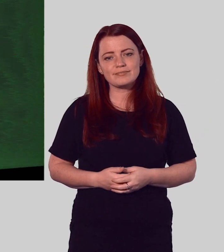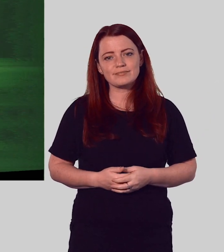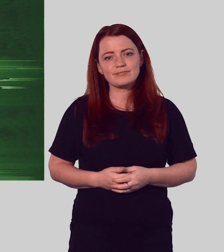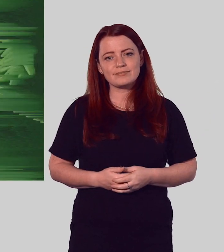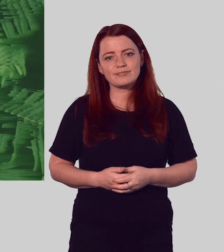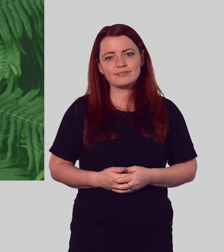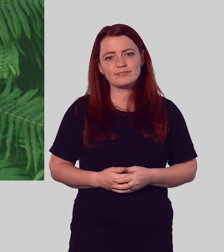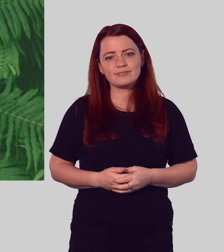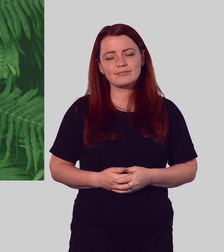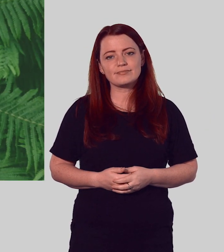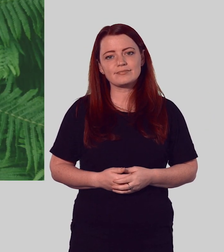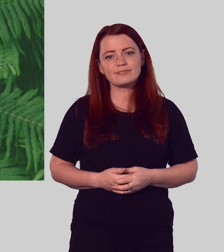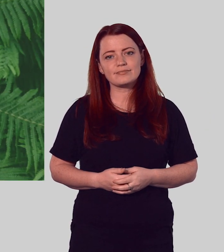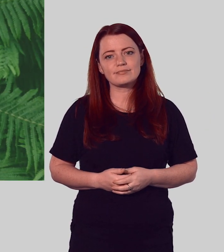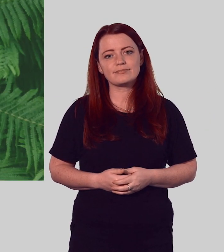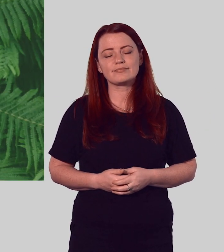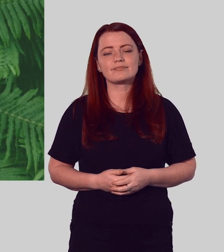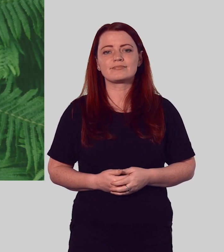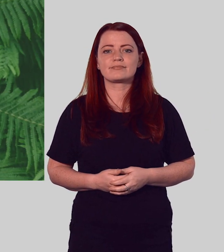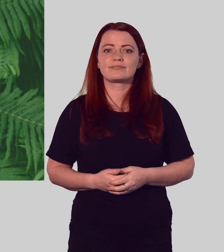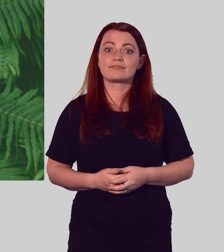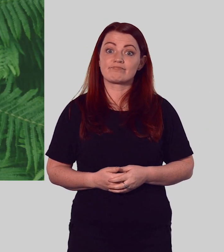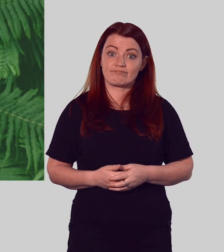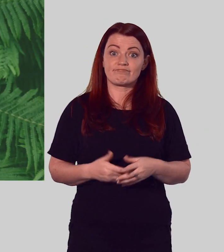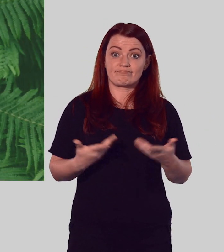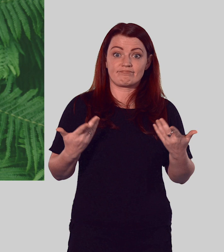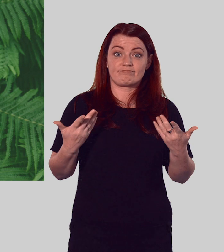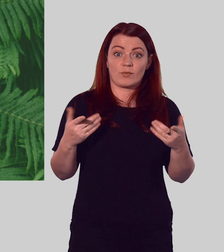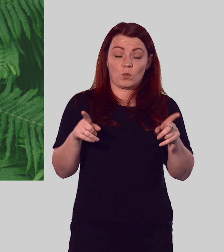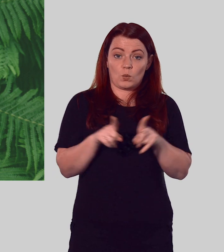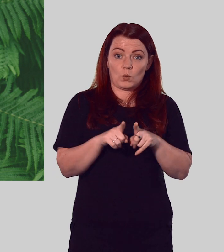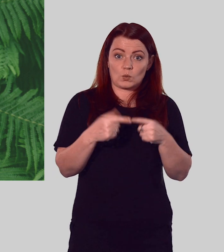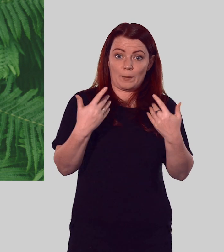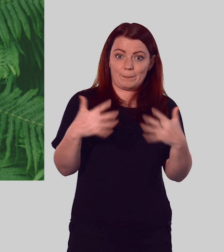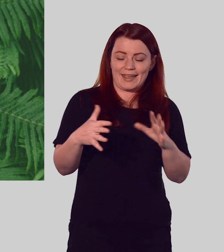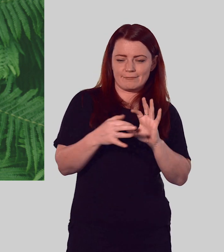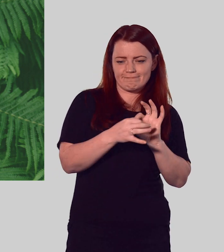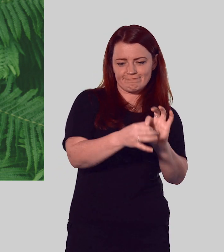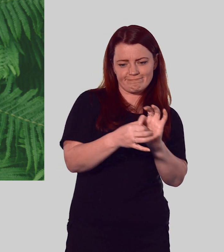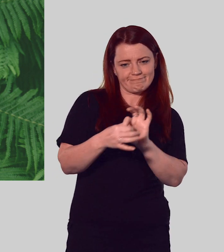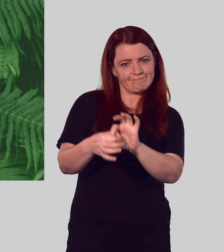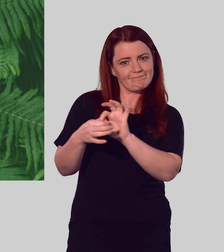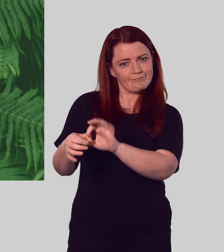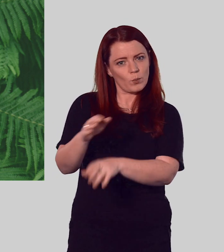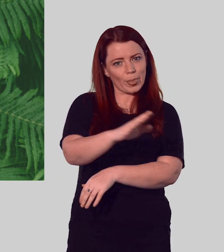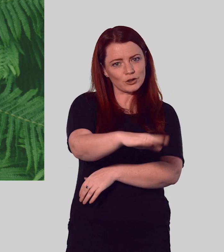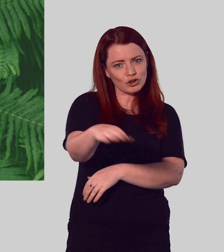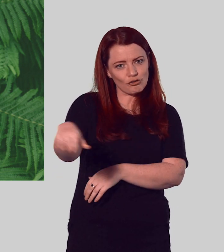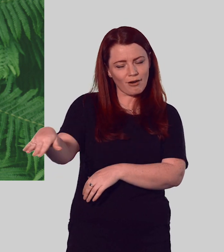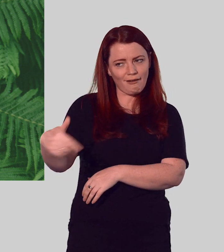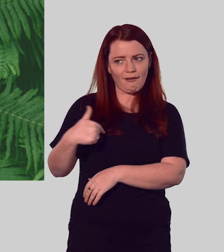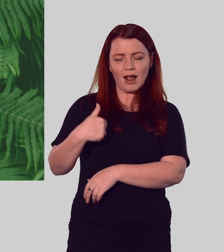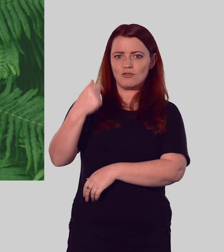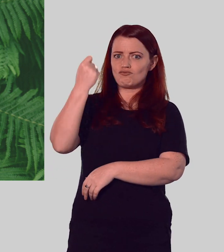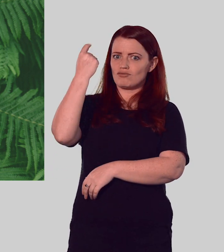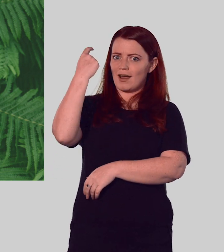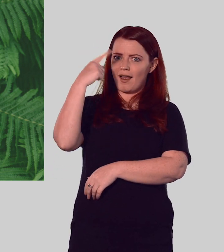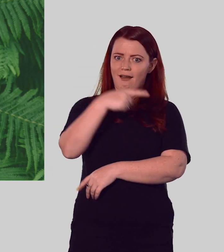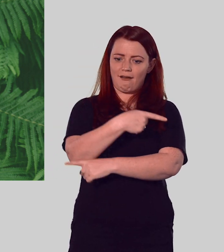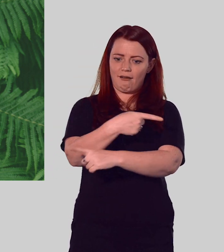I've also worked with the children and realised how tech savvy they are using digital technology,